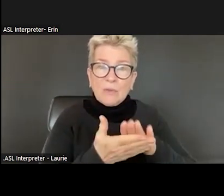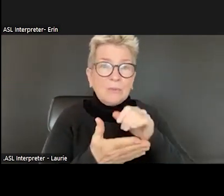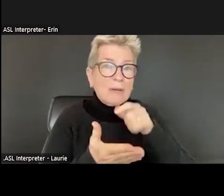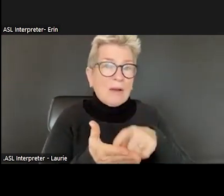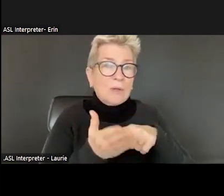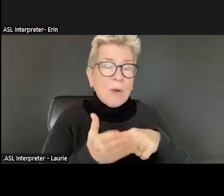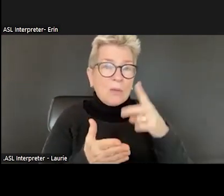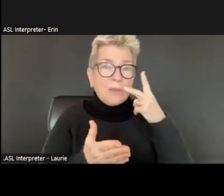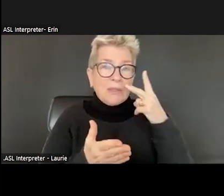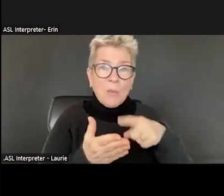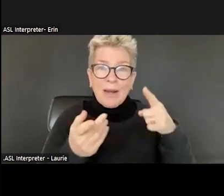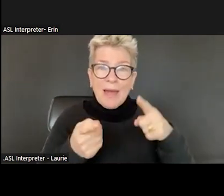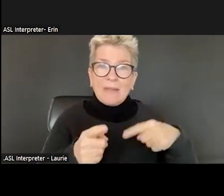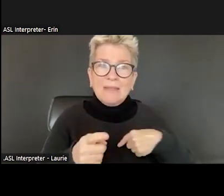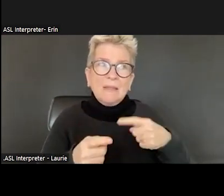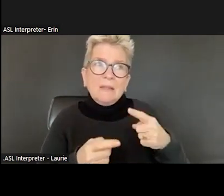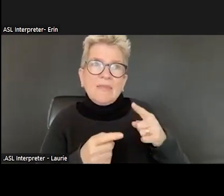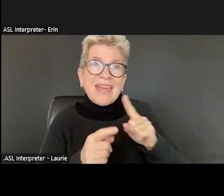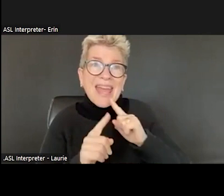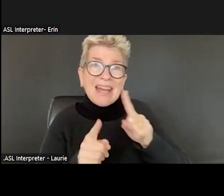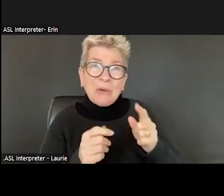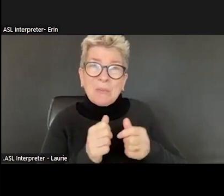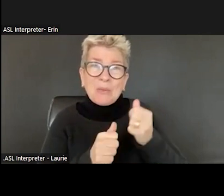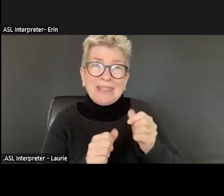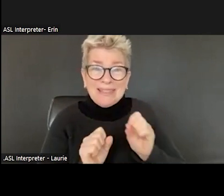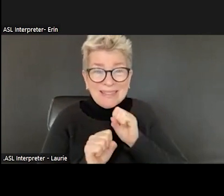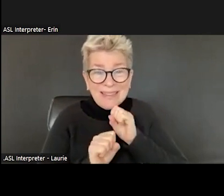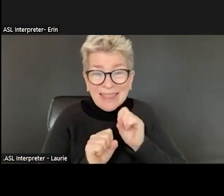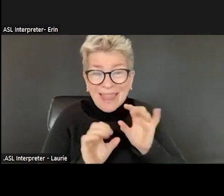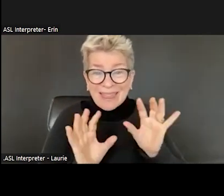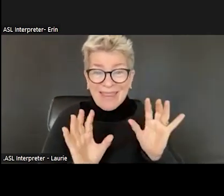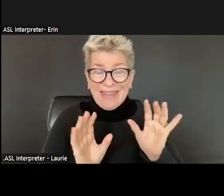the answer was largely nothing. There were no really positive outcomes to just